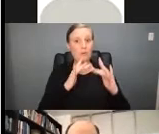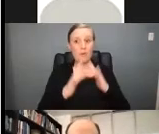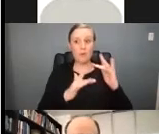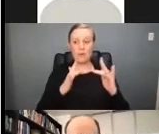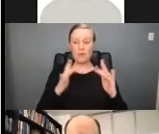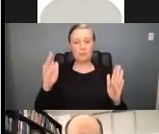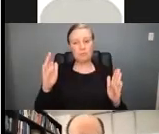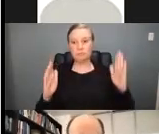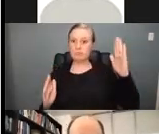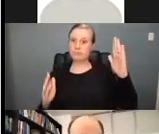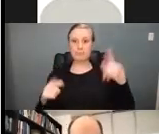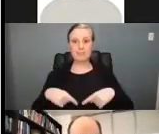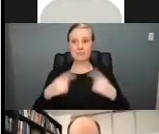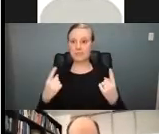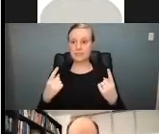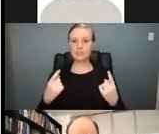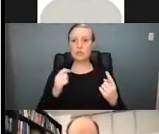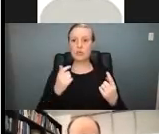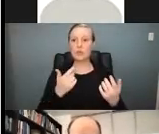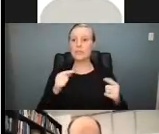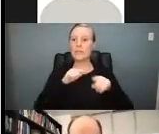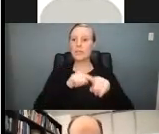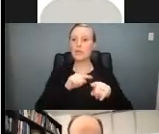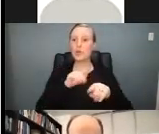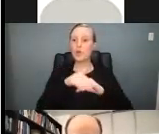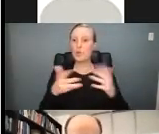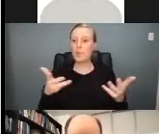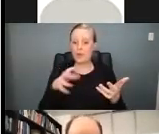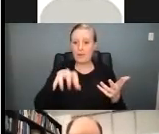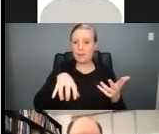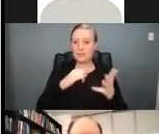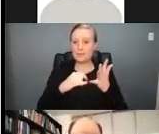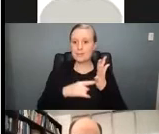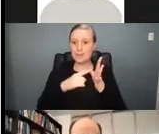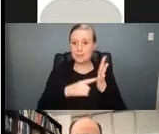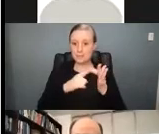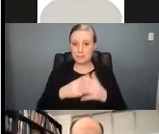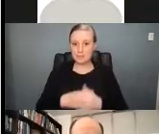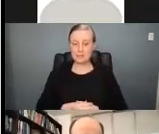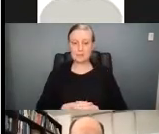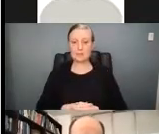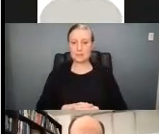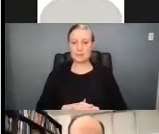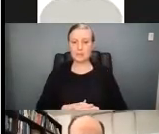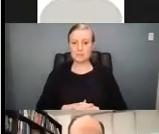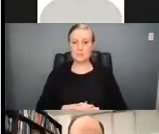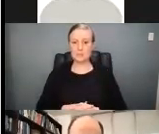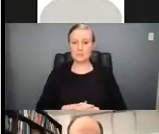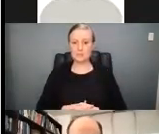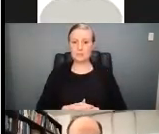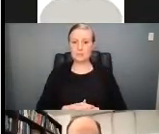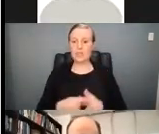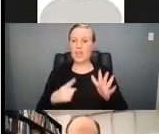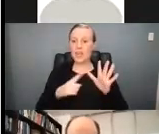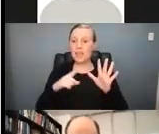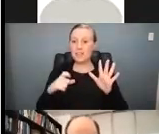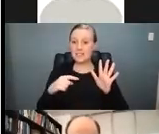have reported in earlier reports is, is reporting the highest measures of digital inclusion